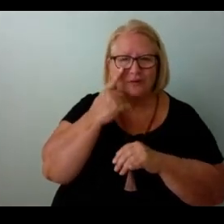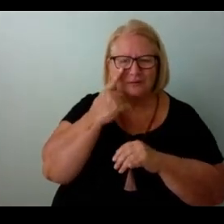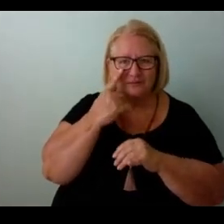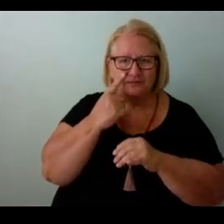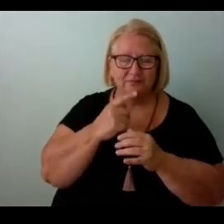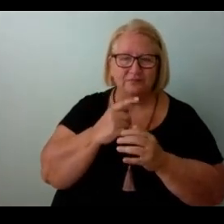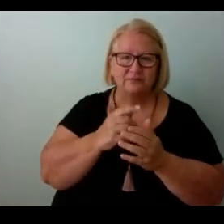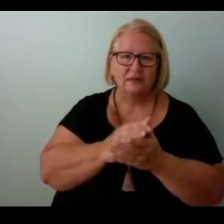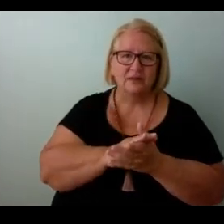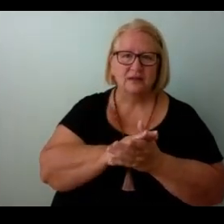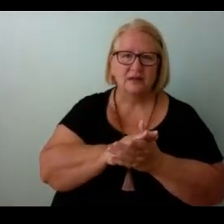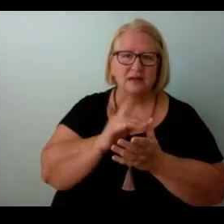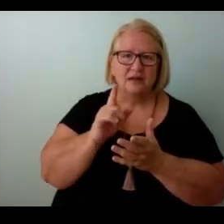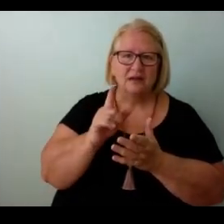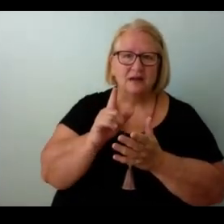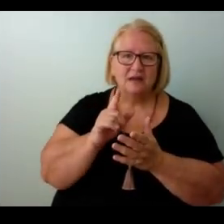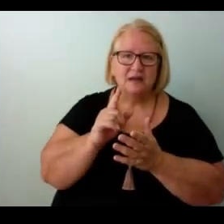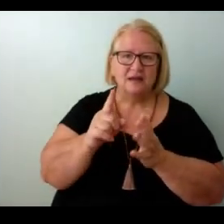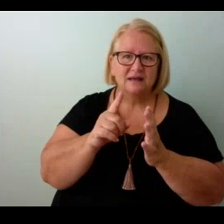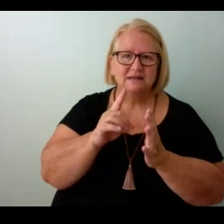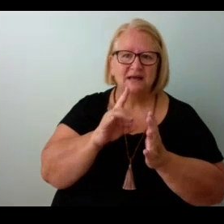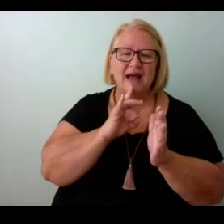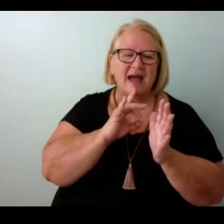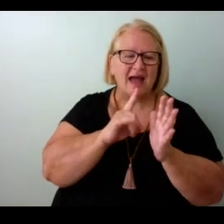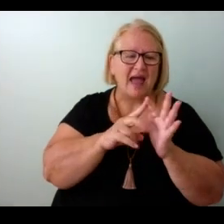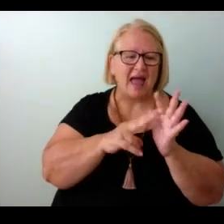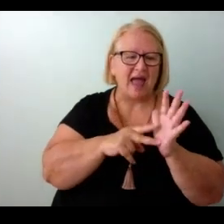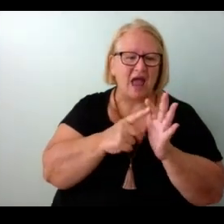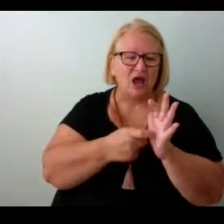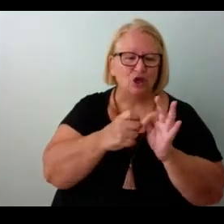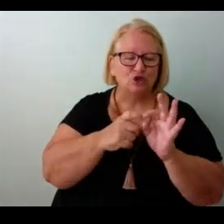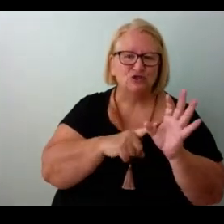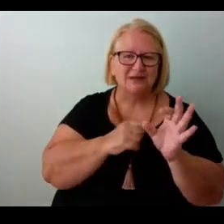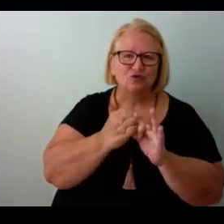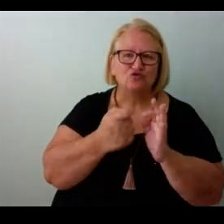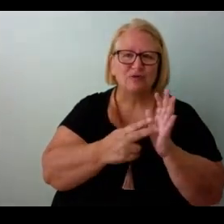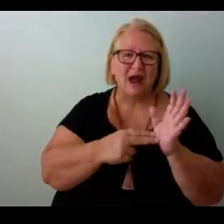It's an energy brand to help you with your power bill.